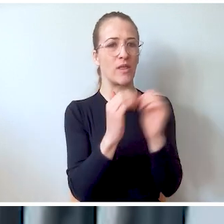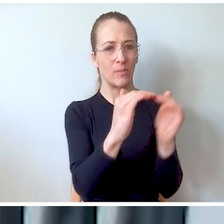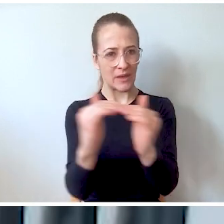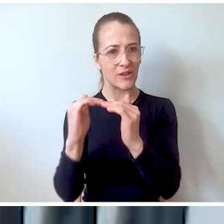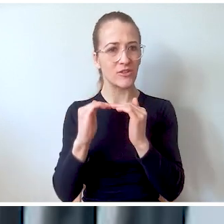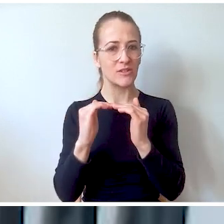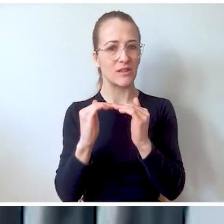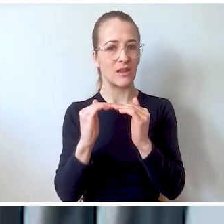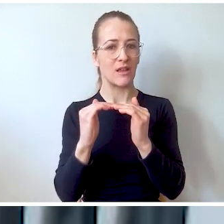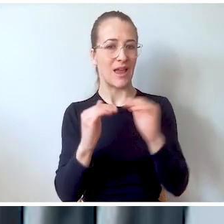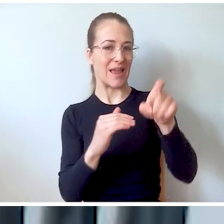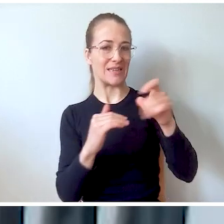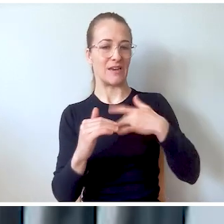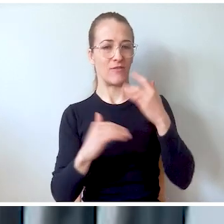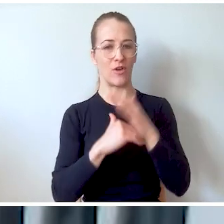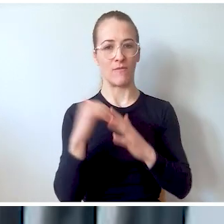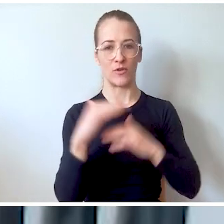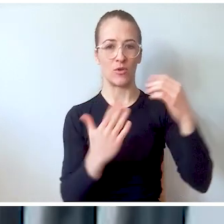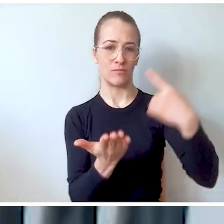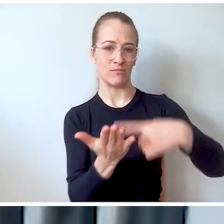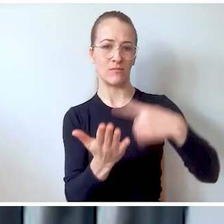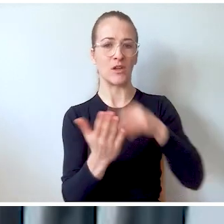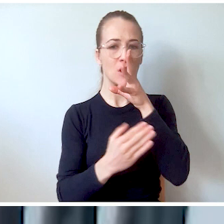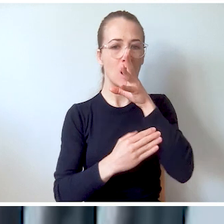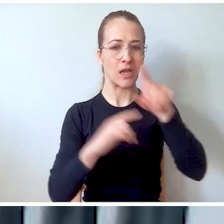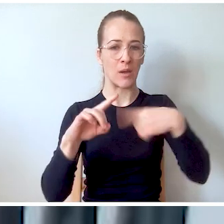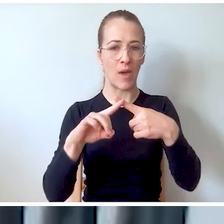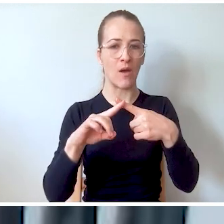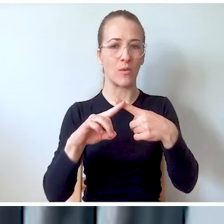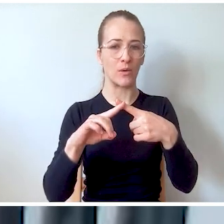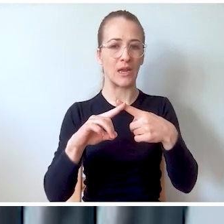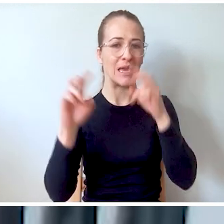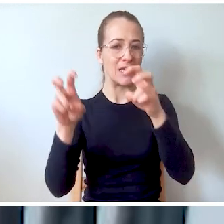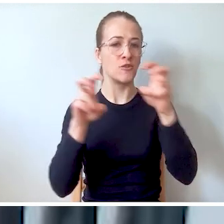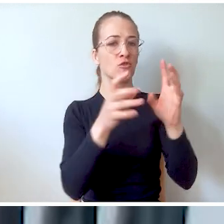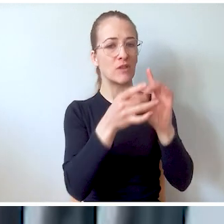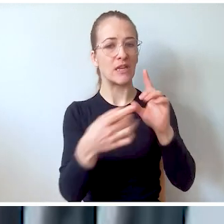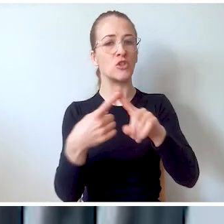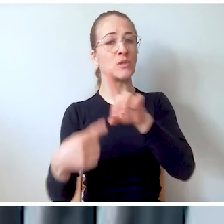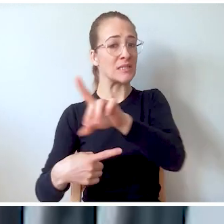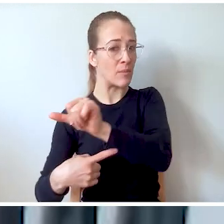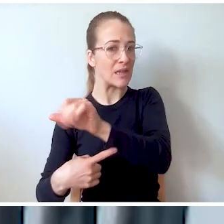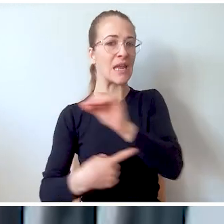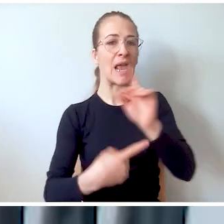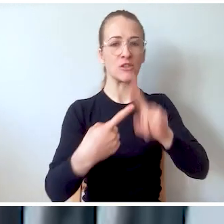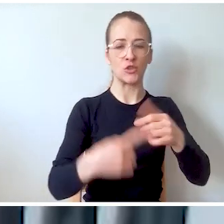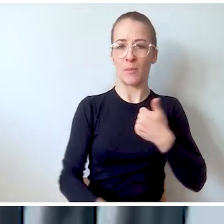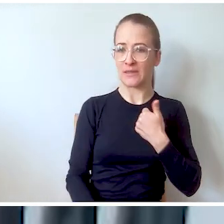I needed to feel comfortable talking about issues related to disability and to myself